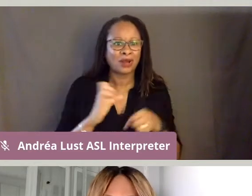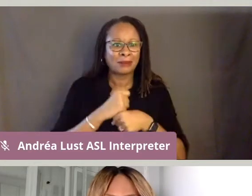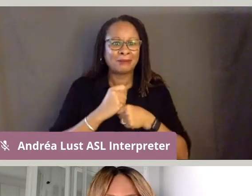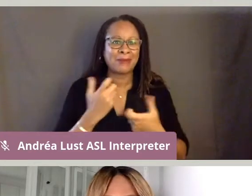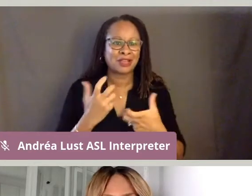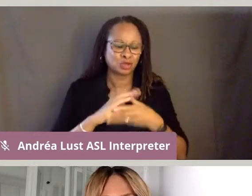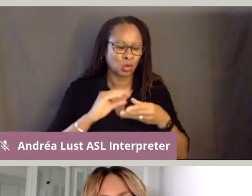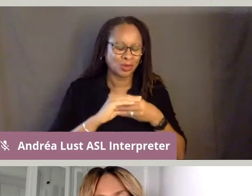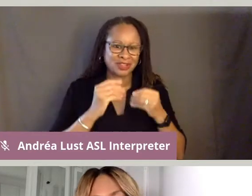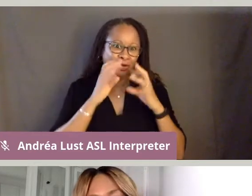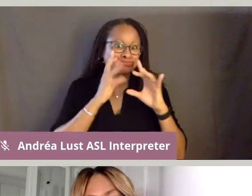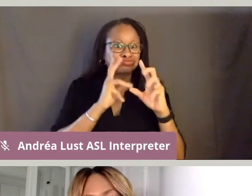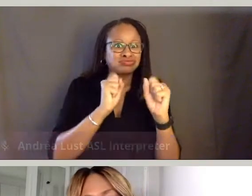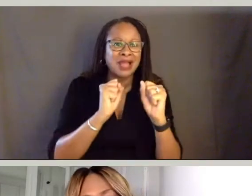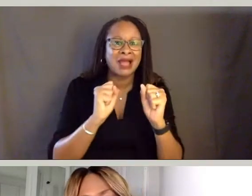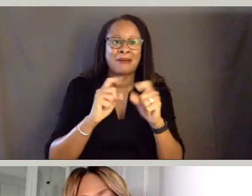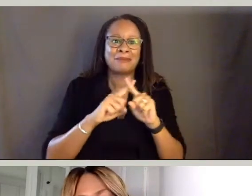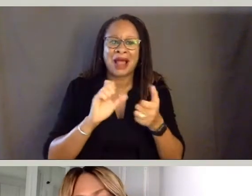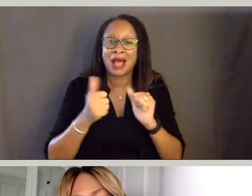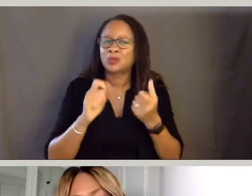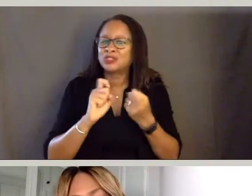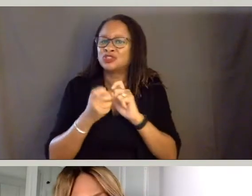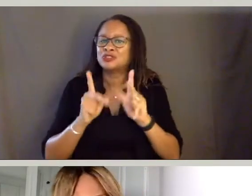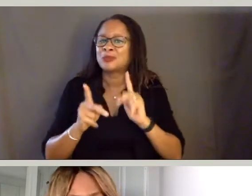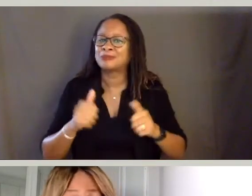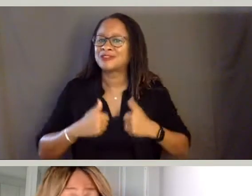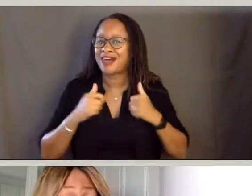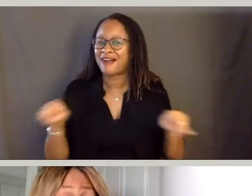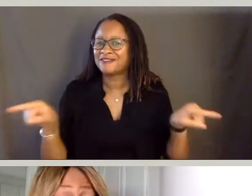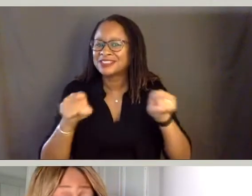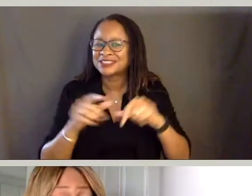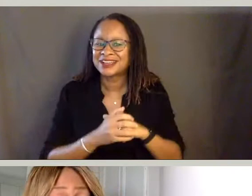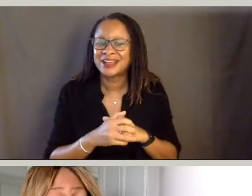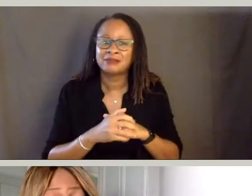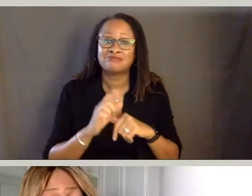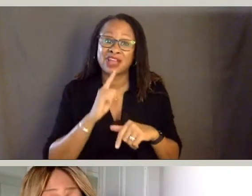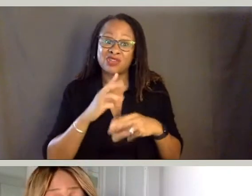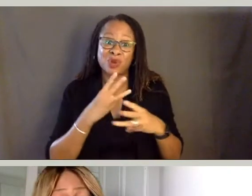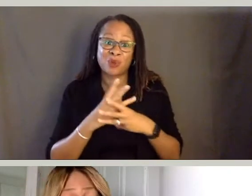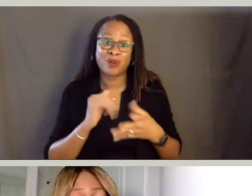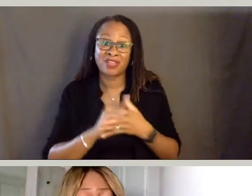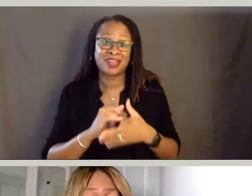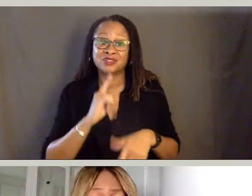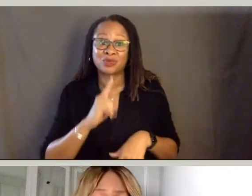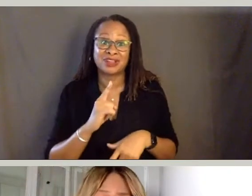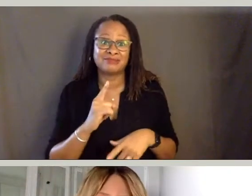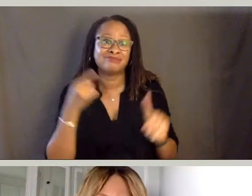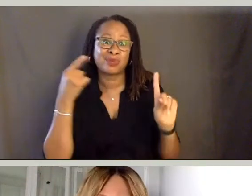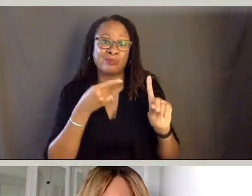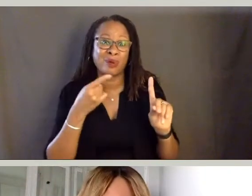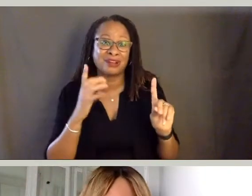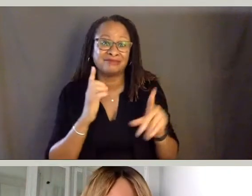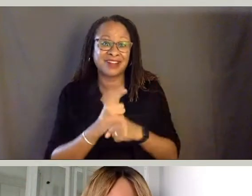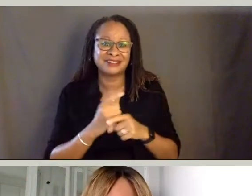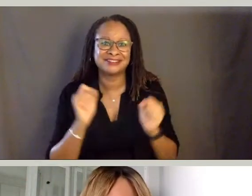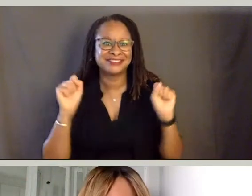but then how do we change people's lives in the real world, and that's really what it's all about. So, yay, amazing to hear that.